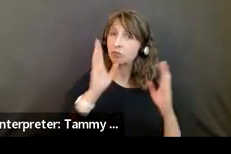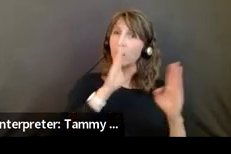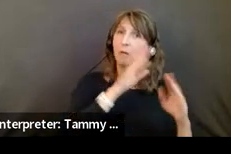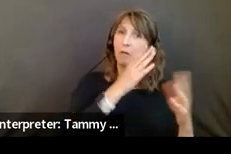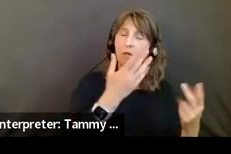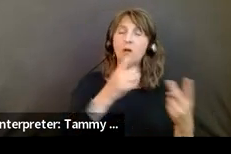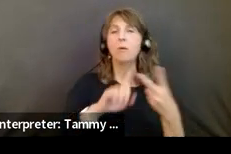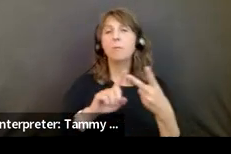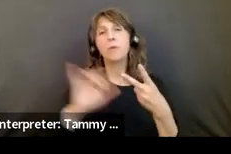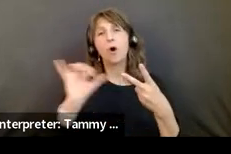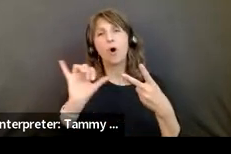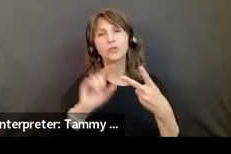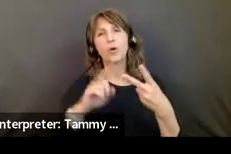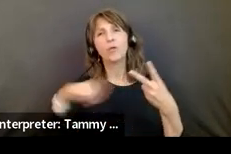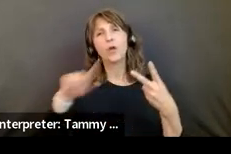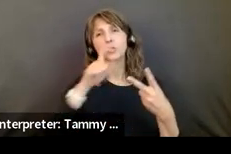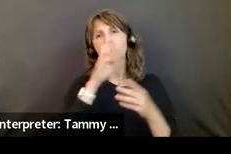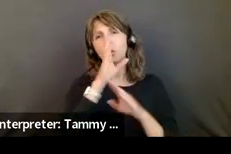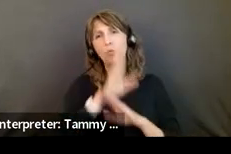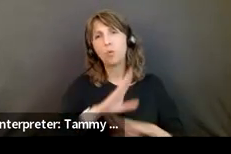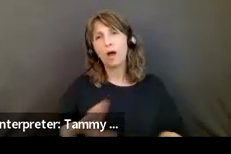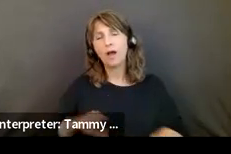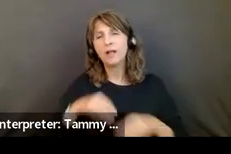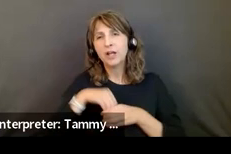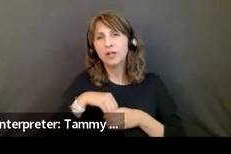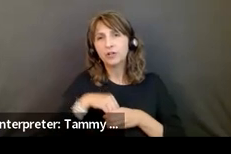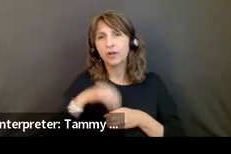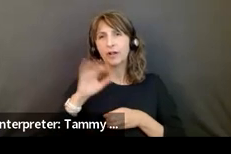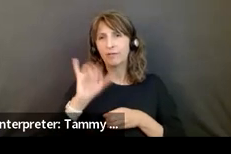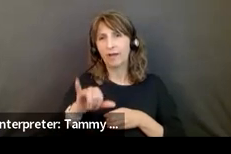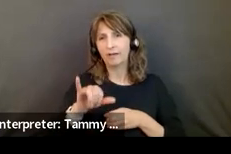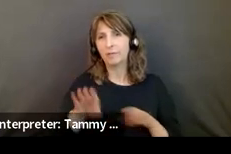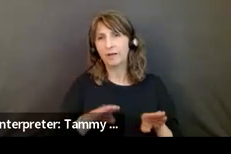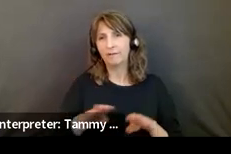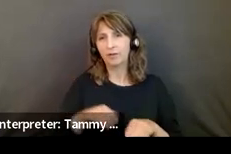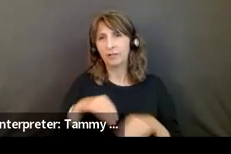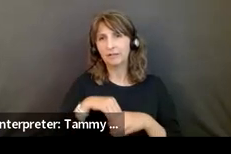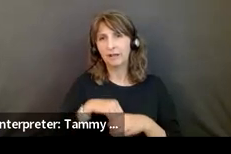Next slide.